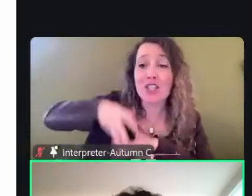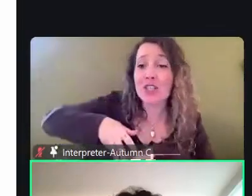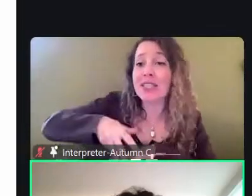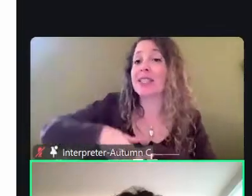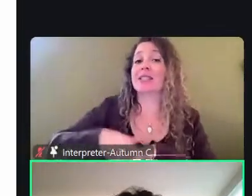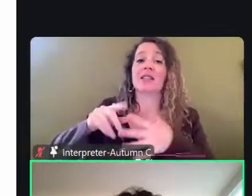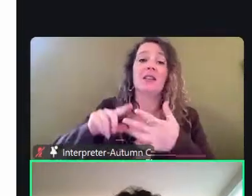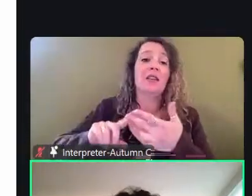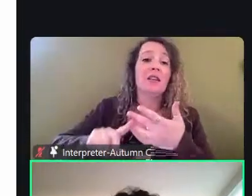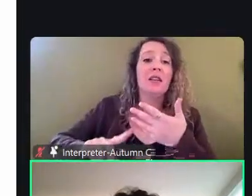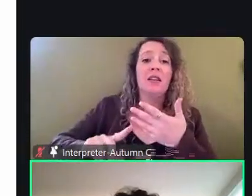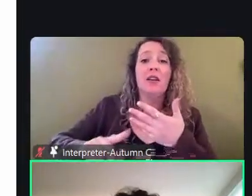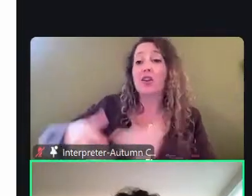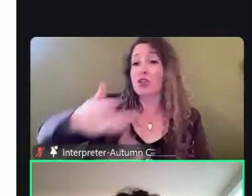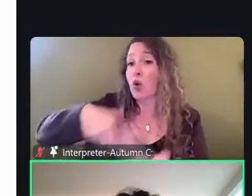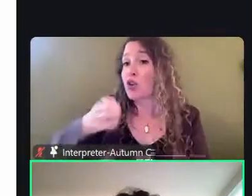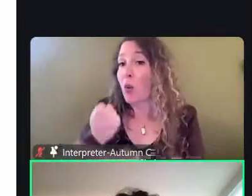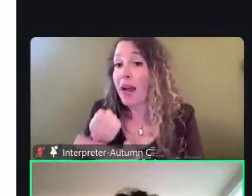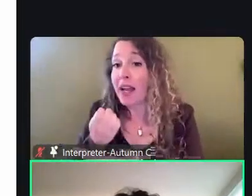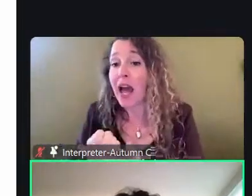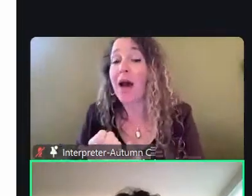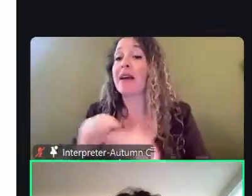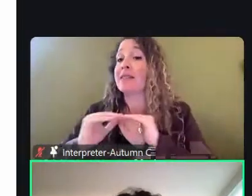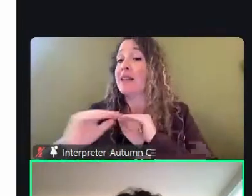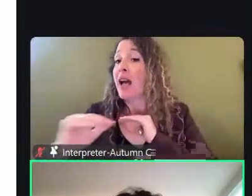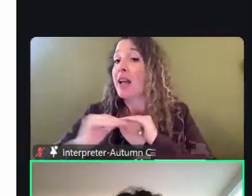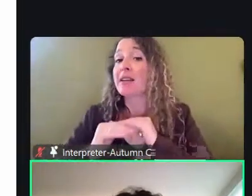socioeconomic status or otherwise